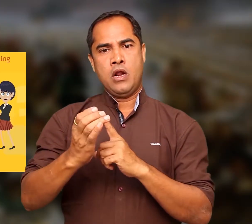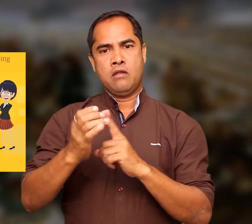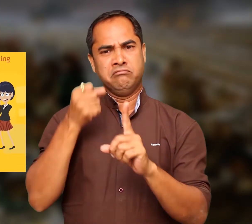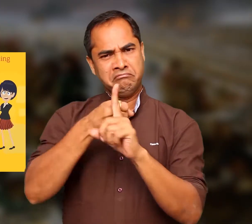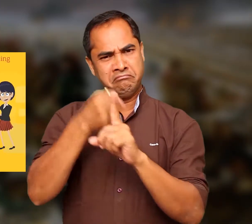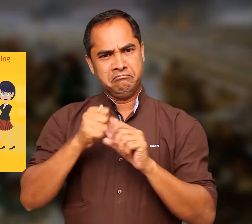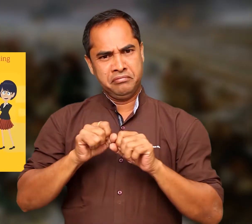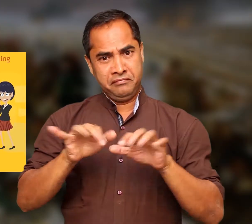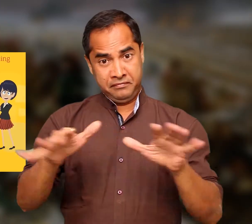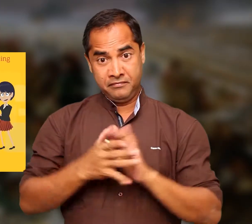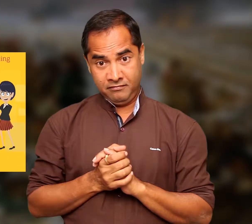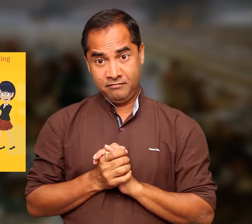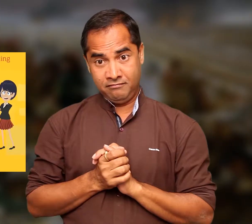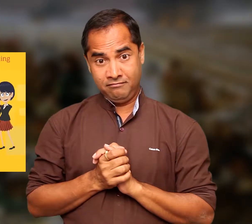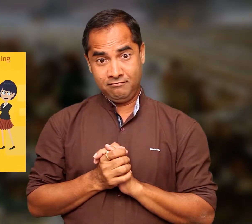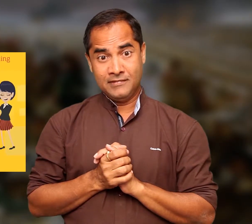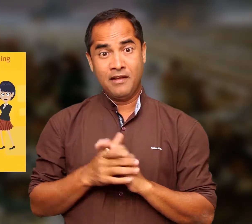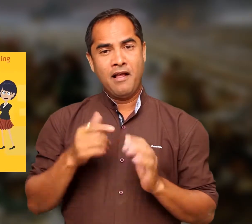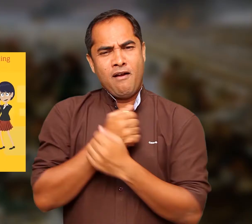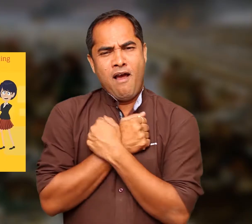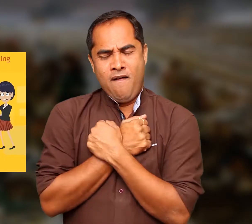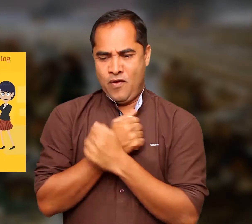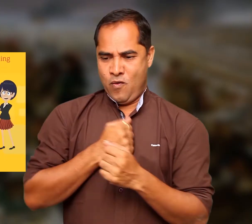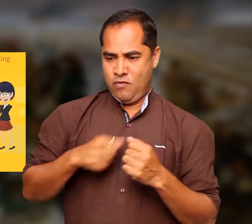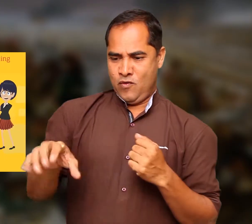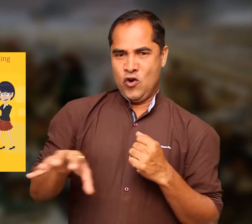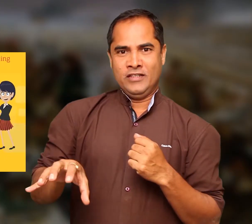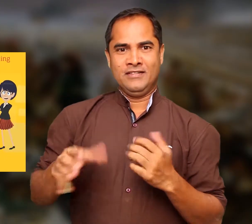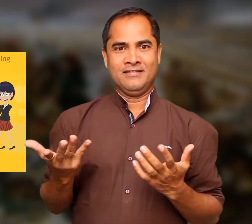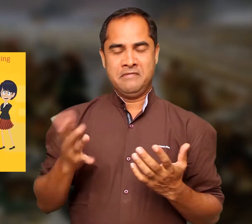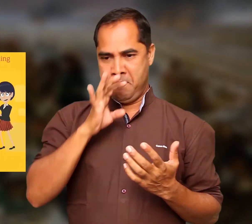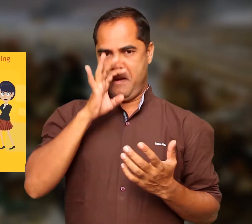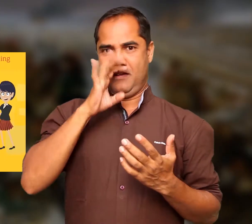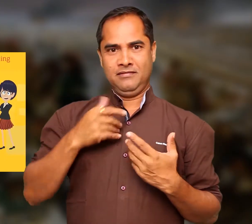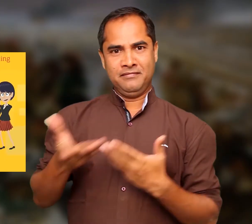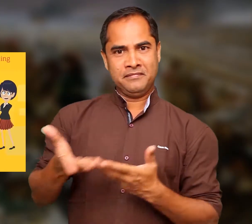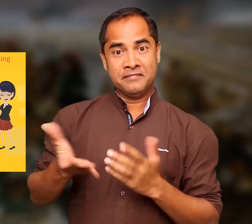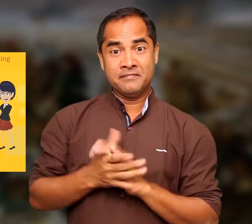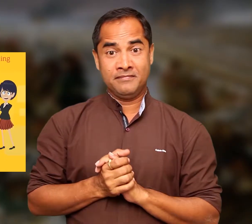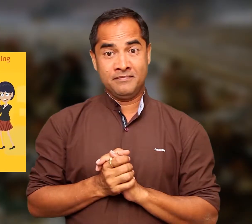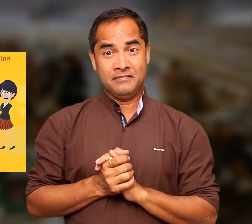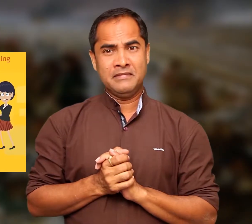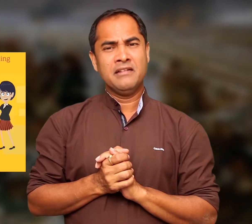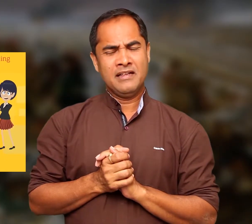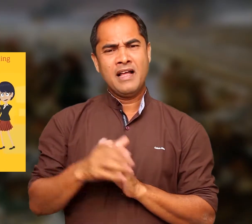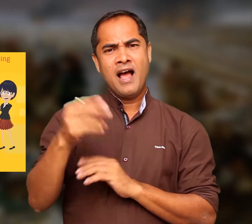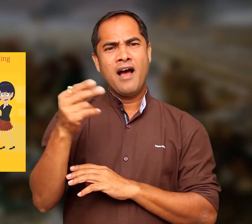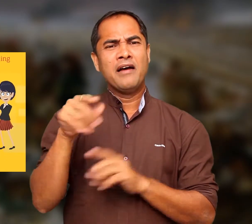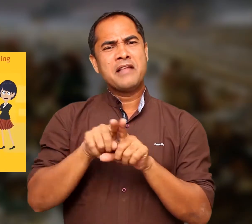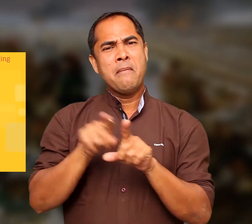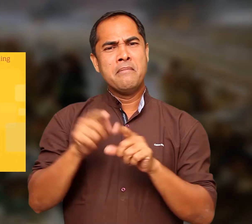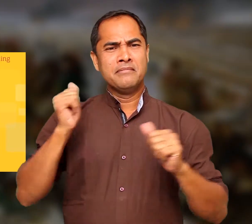Romanticism was a cultural movement which wanted to develop a nationalist sentiment.